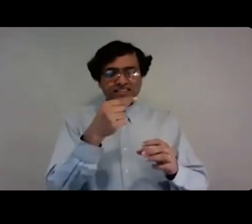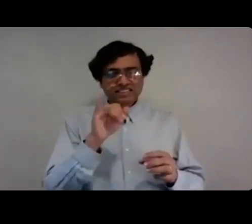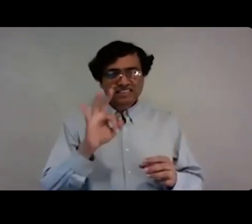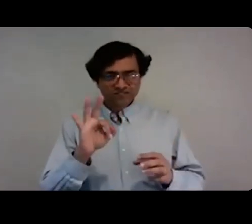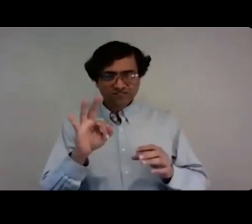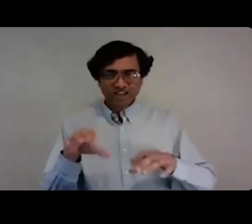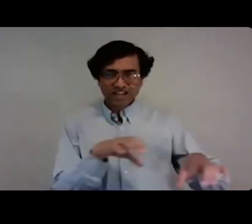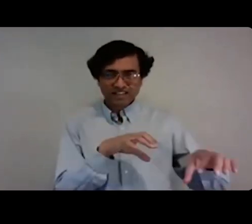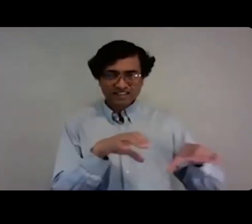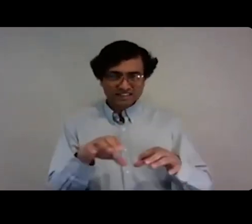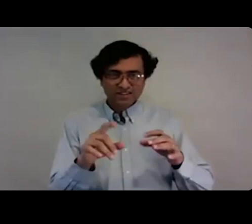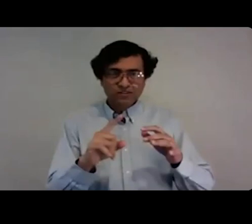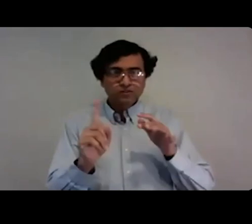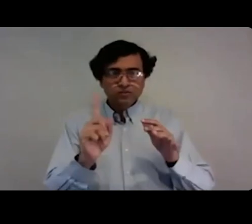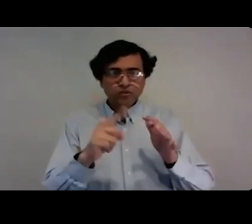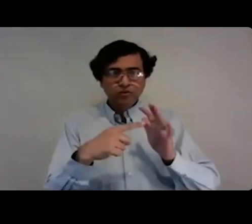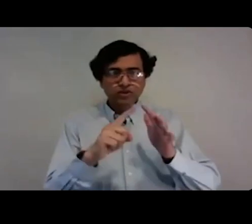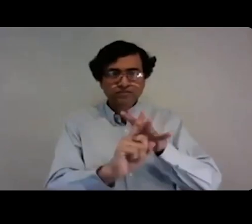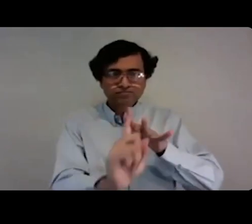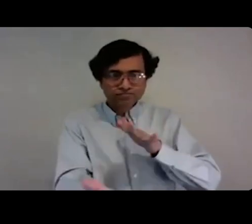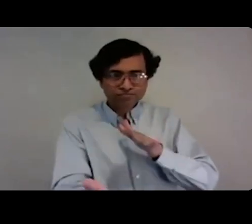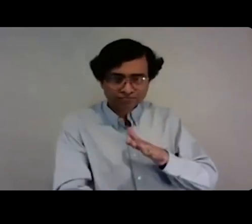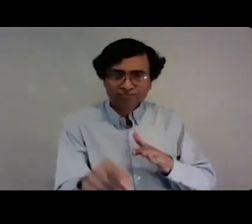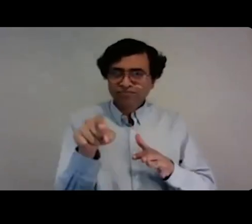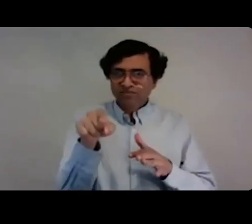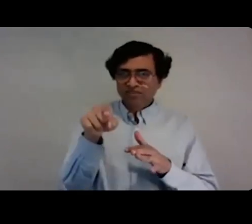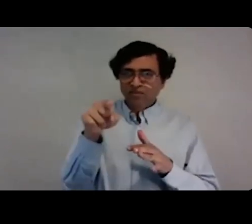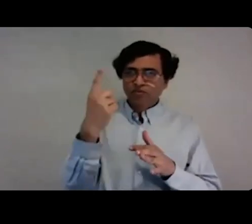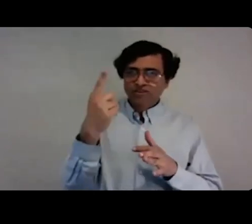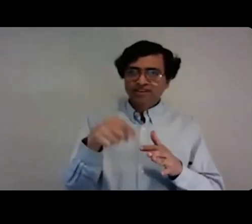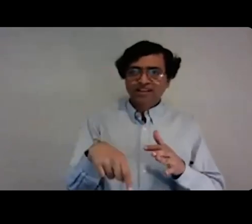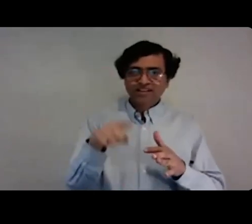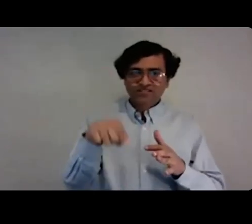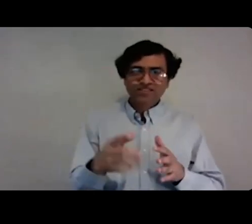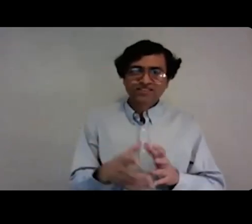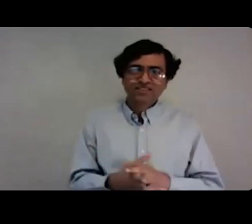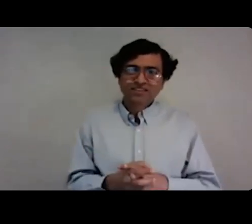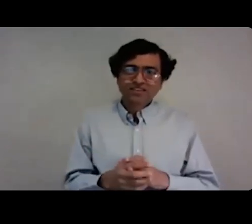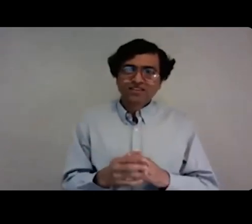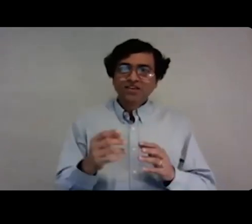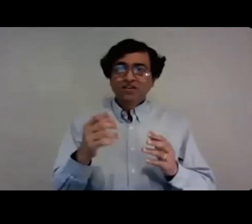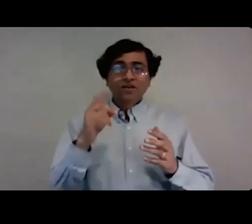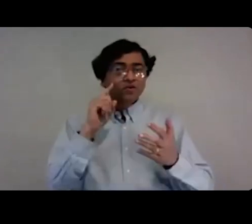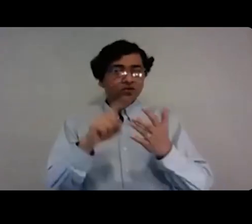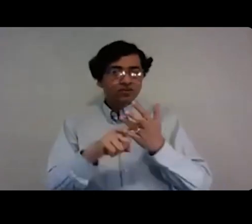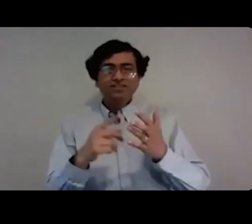So I will ask you to look at this gif about escape routes and tell me whether you